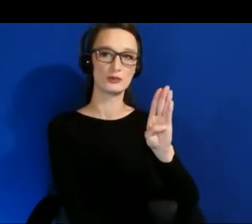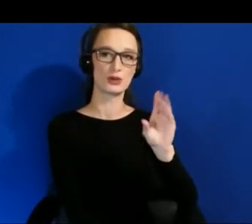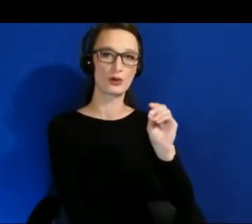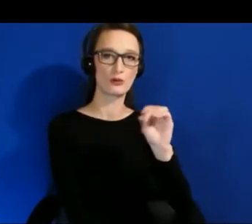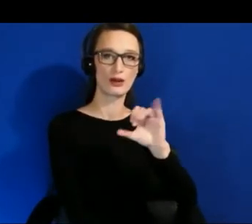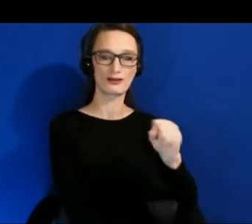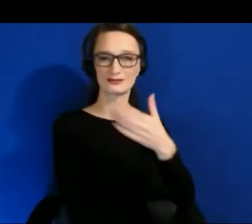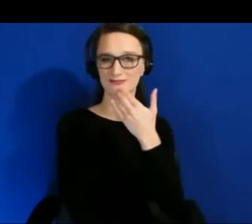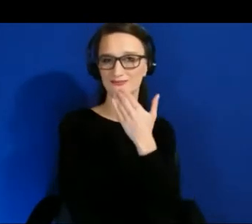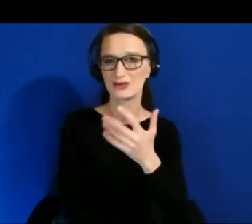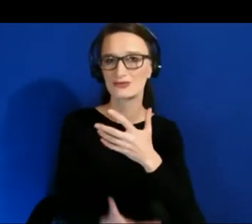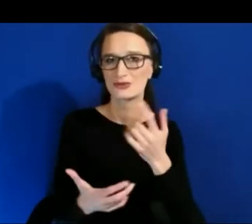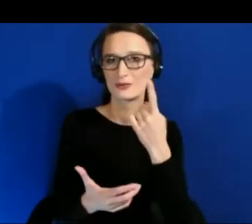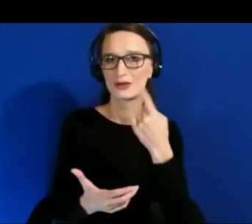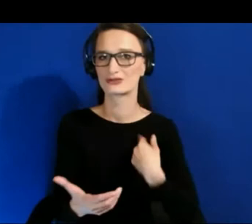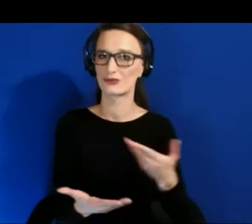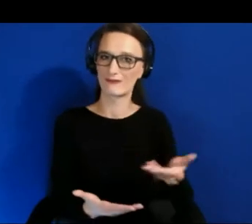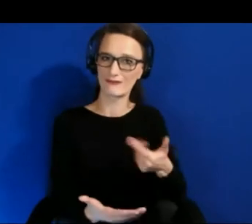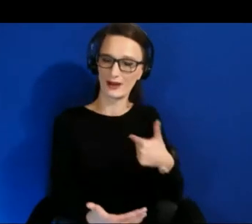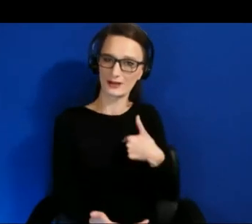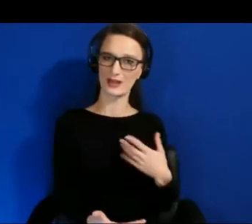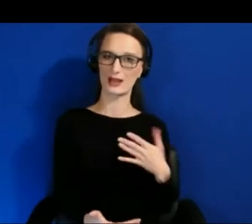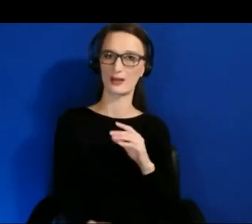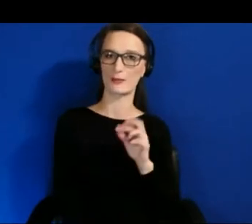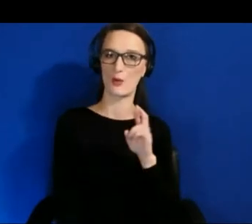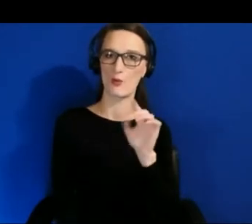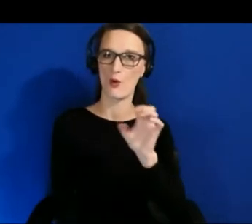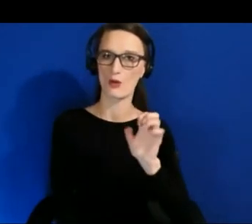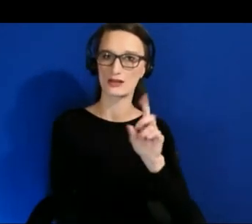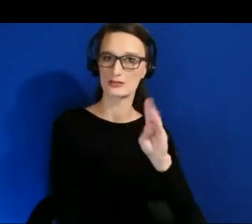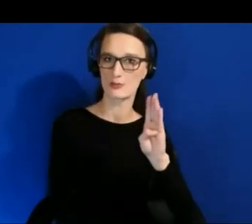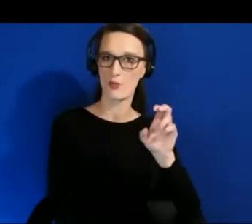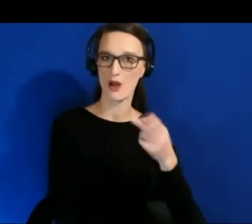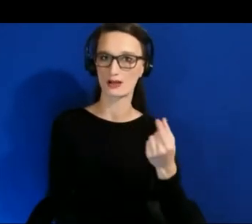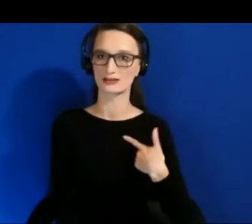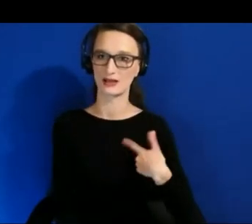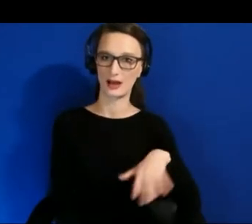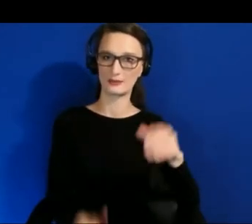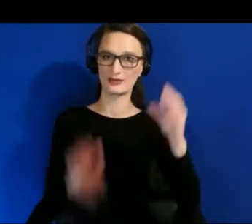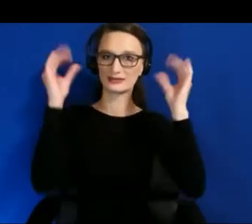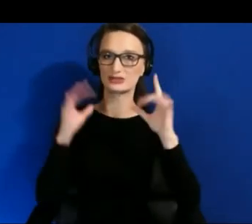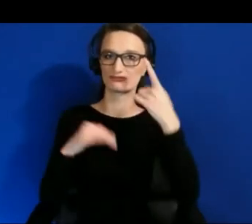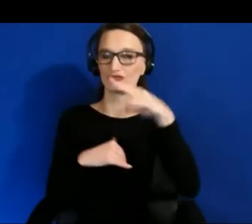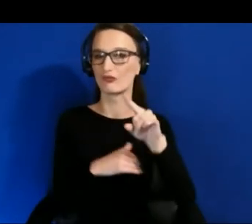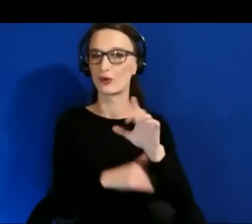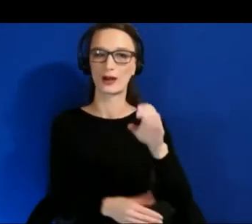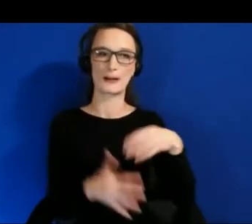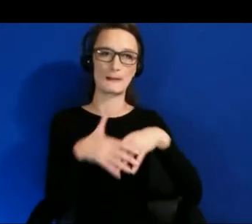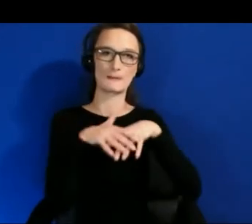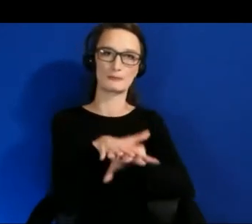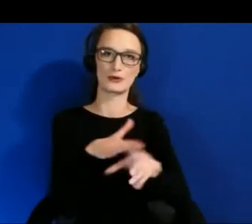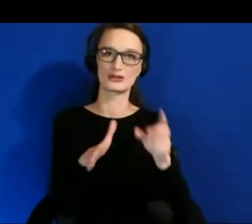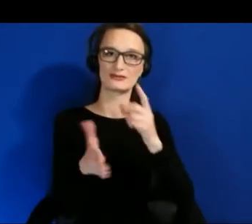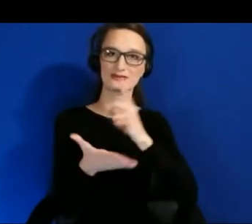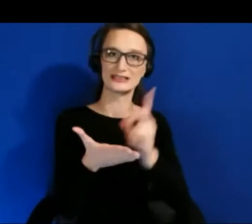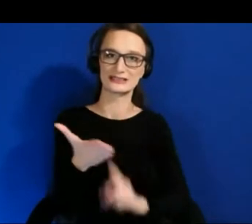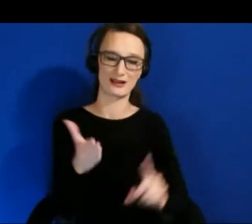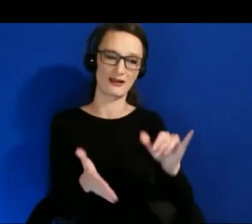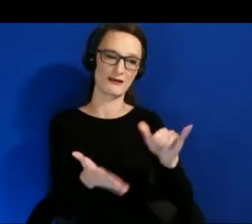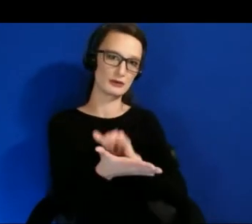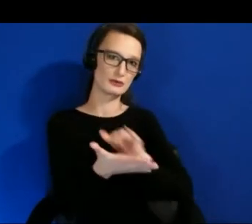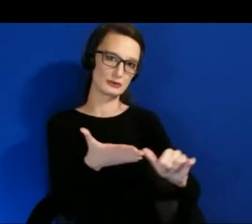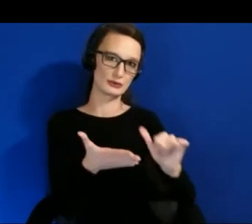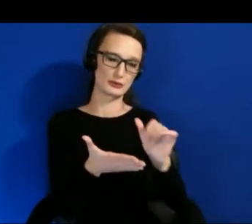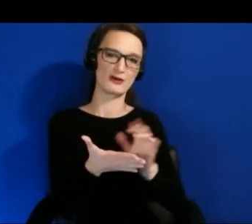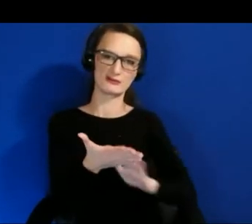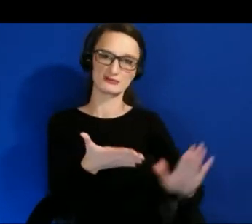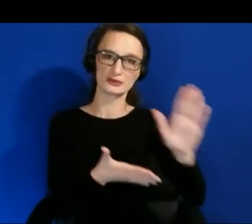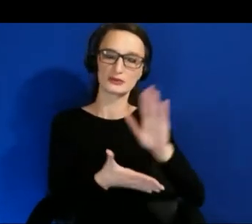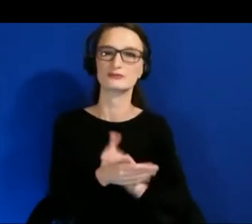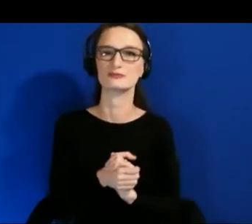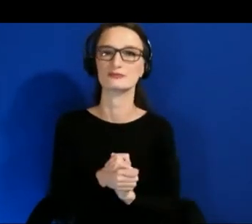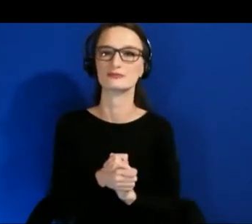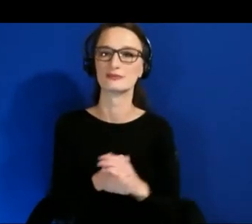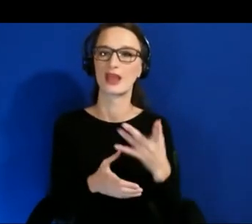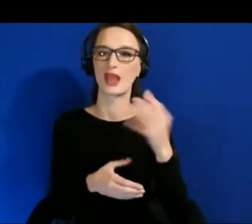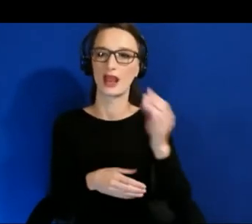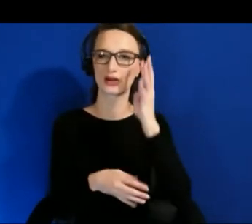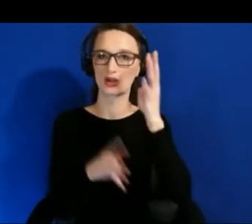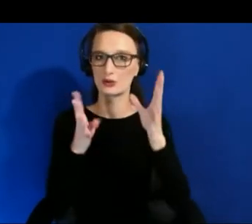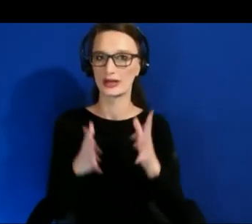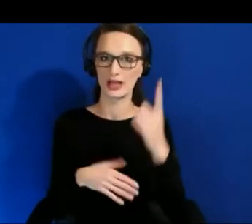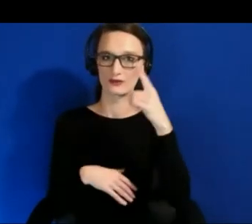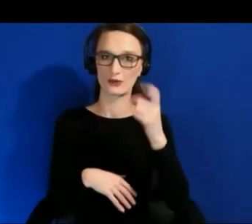My name is Roland Dubois, and adjunct faulty teacher for Immersive Design at the School of Visual Arts in New York City. I'm also the creator of a journal about what's out there in